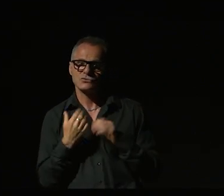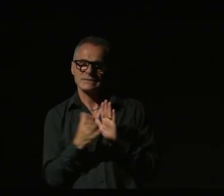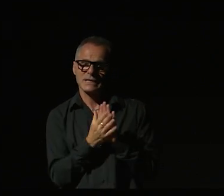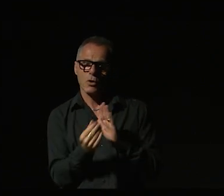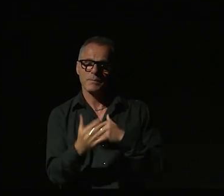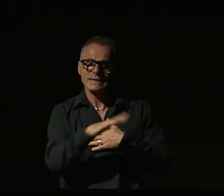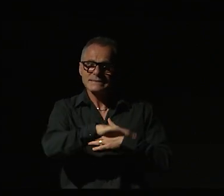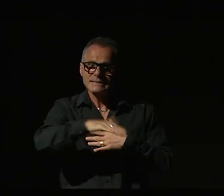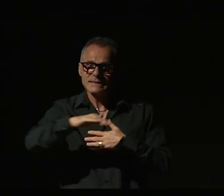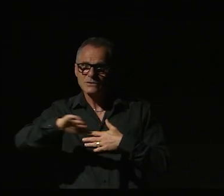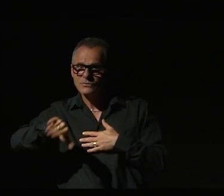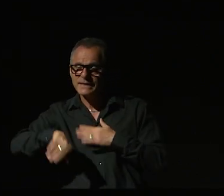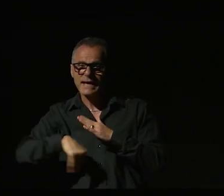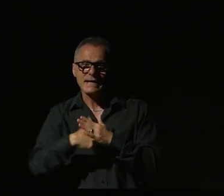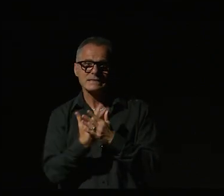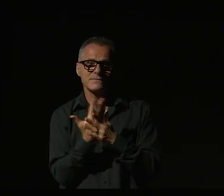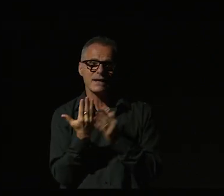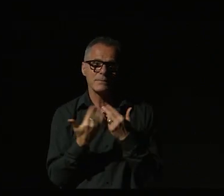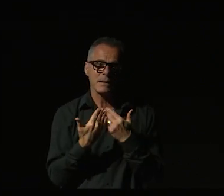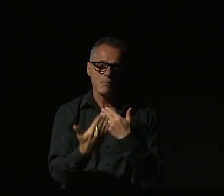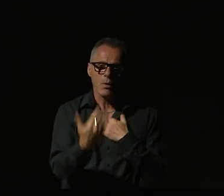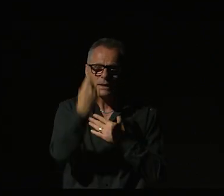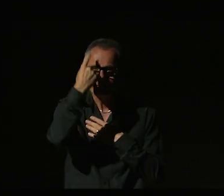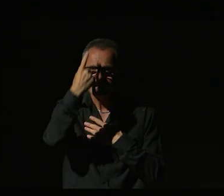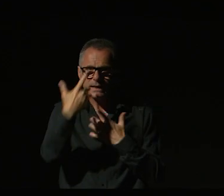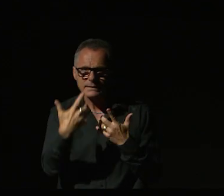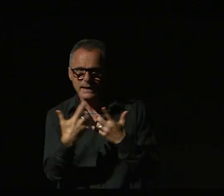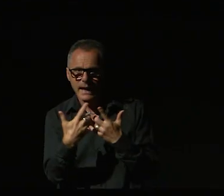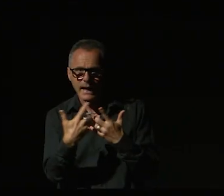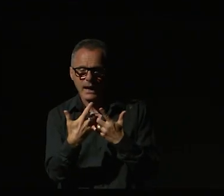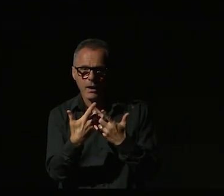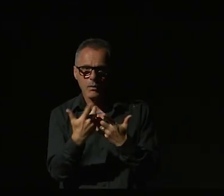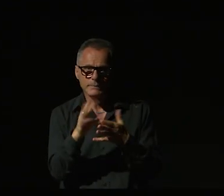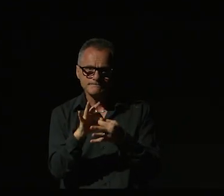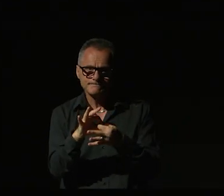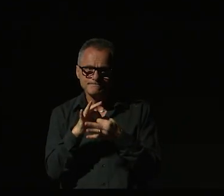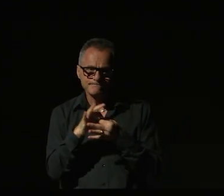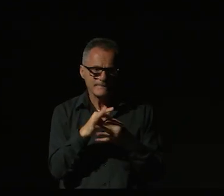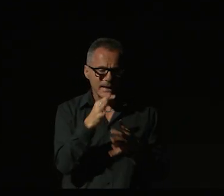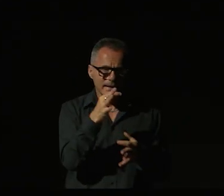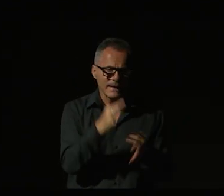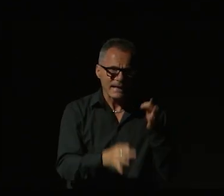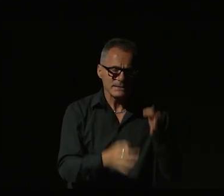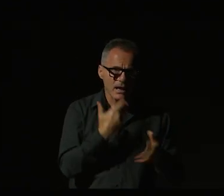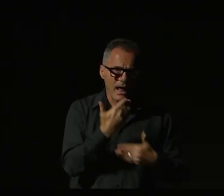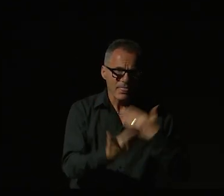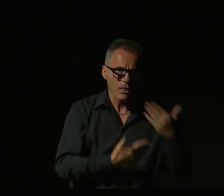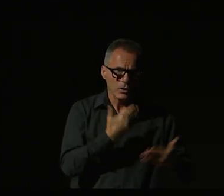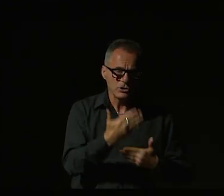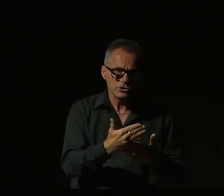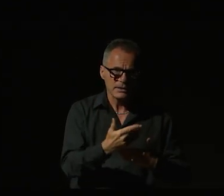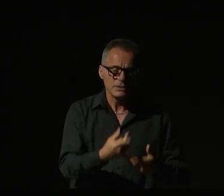but also developing a more profound understanding of how at the time Classical mythology was brought back to life